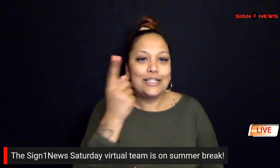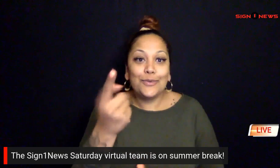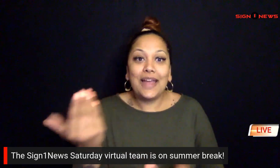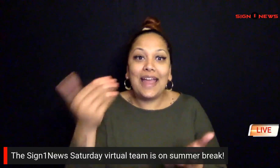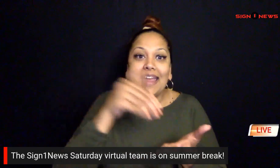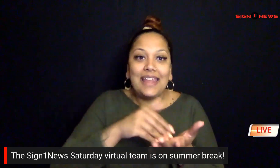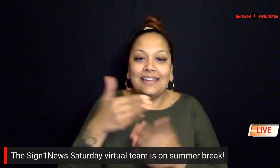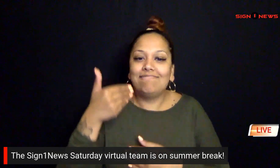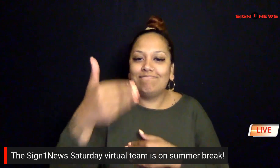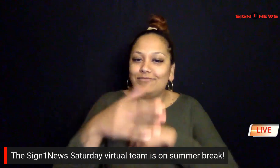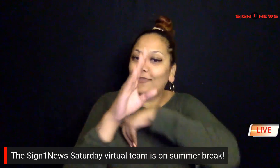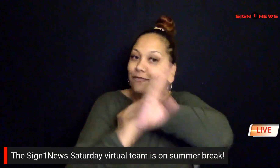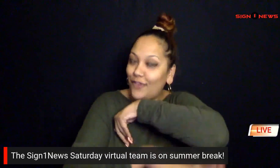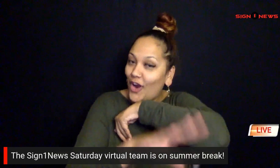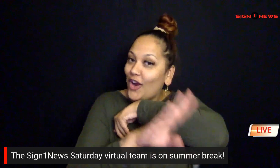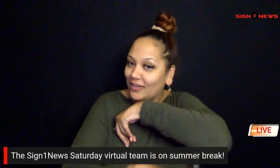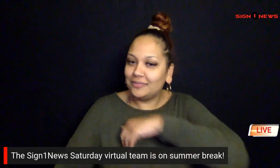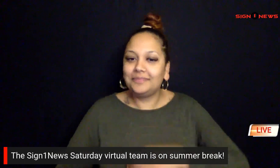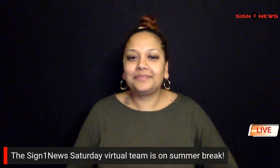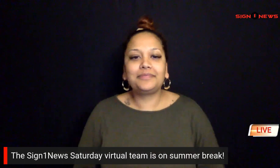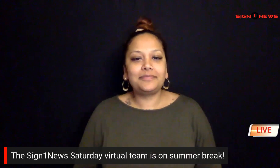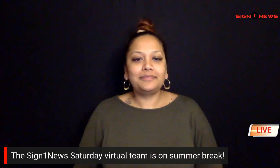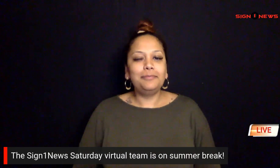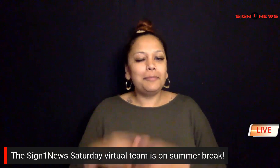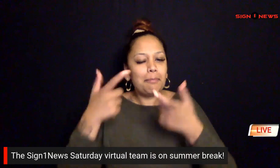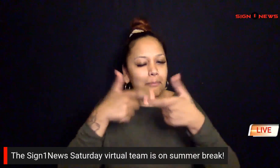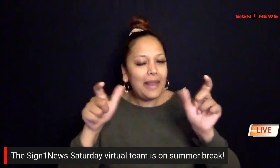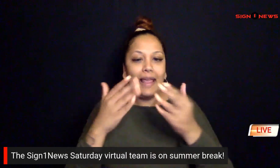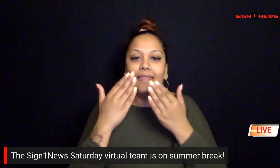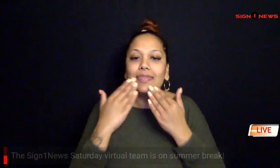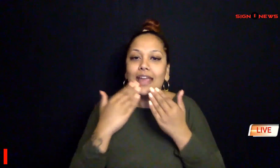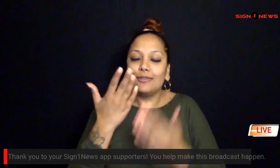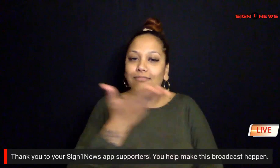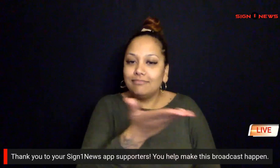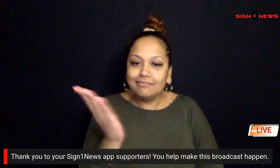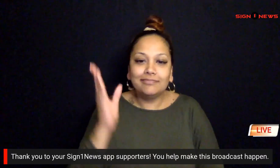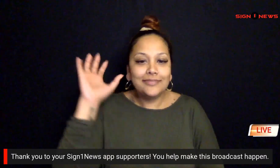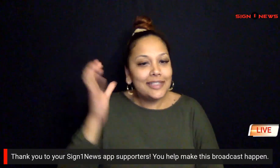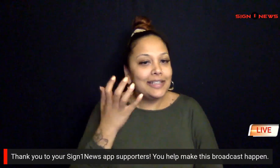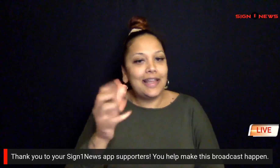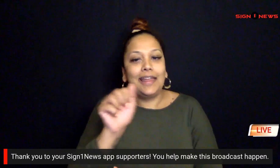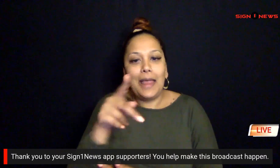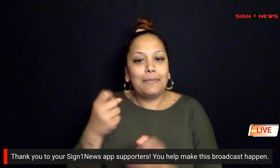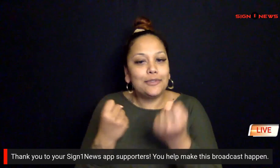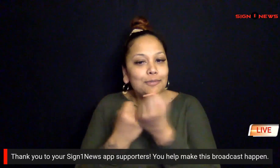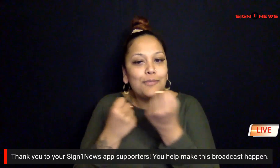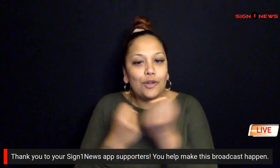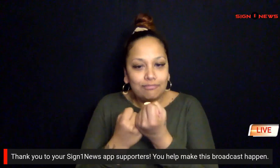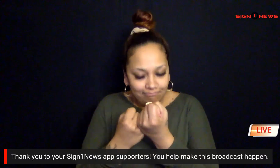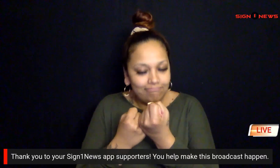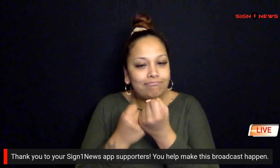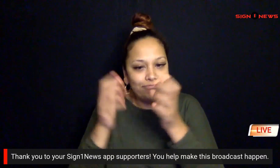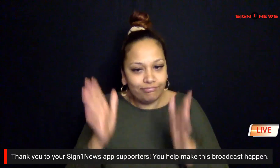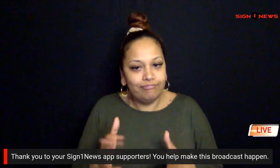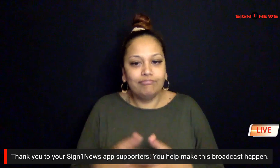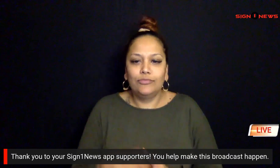and will see you again in the fall a big thank you to our Sign1News app supporters you help